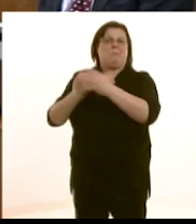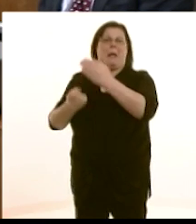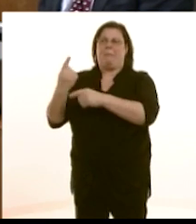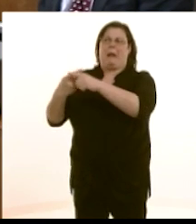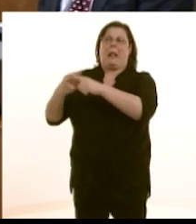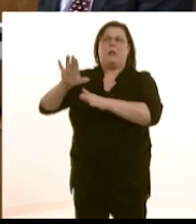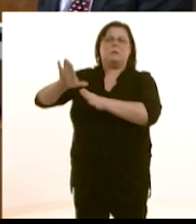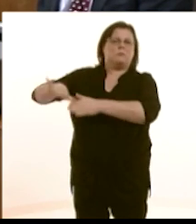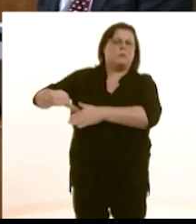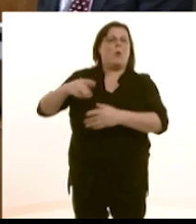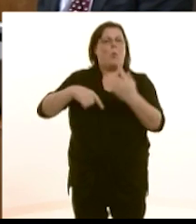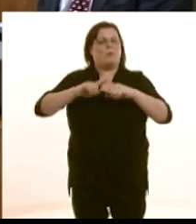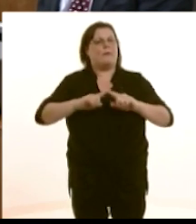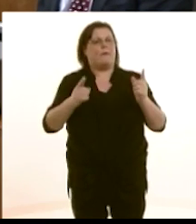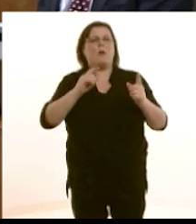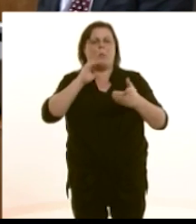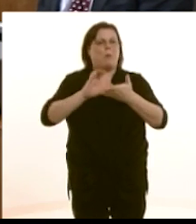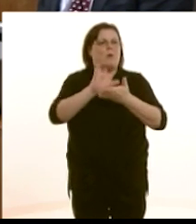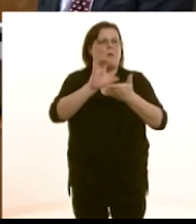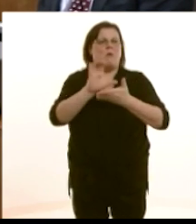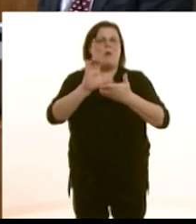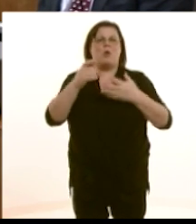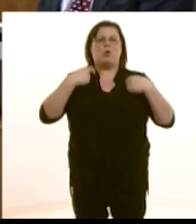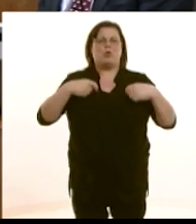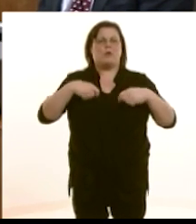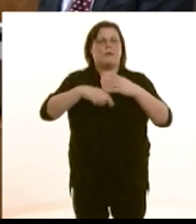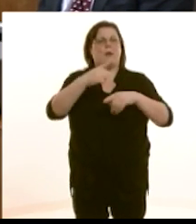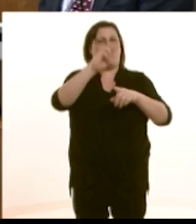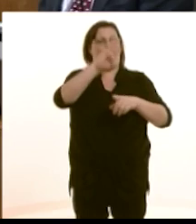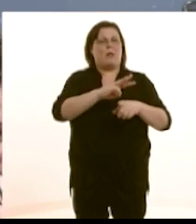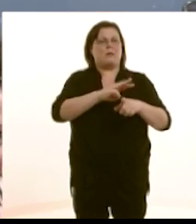continue to fund social services in Wales in the way that our people would expect.